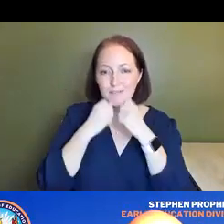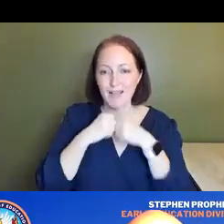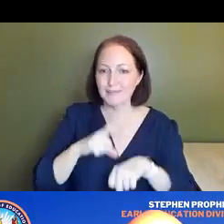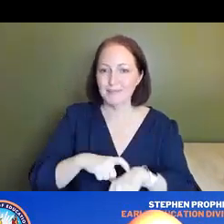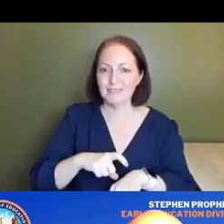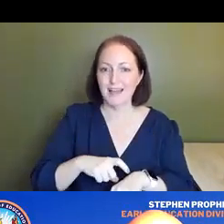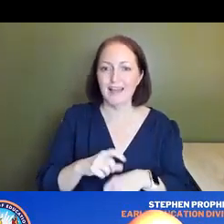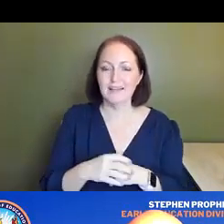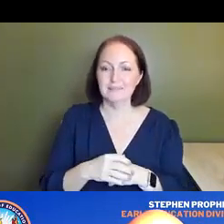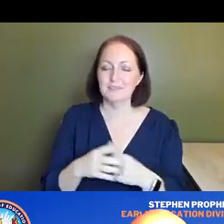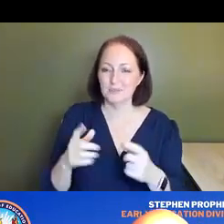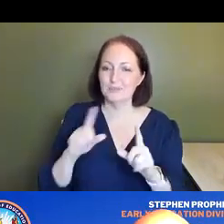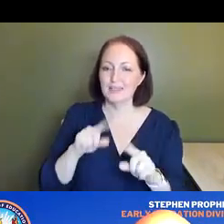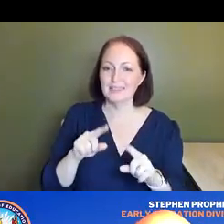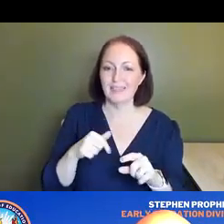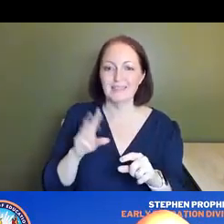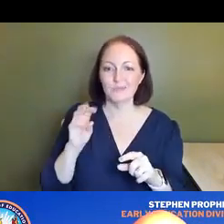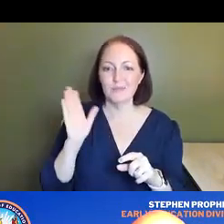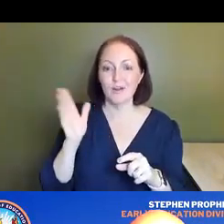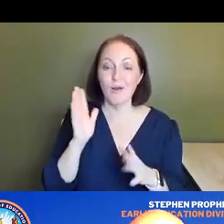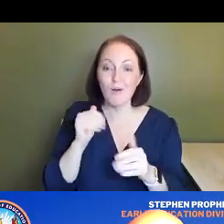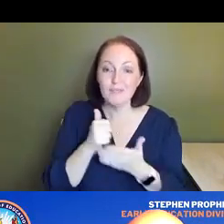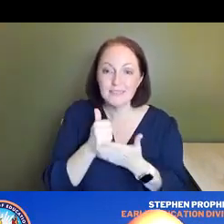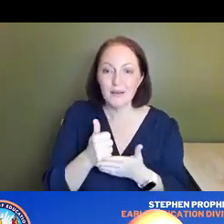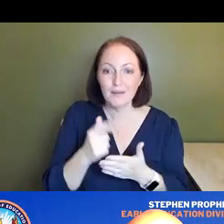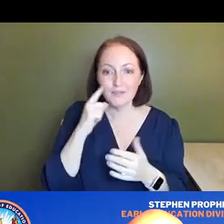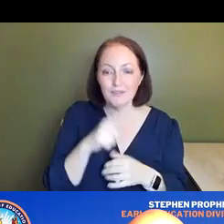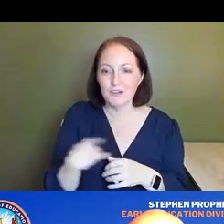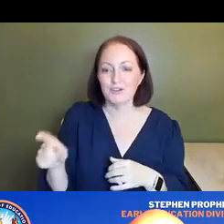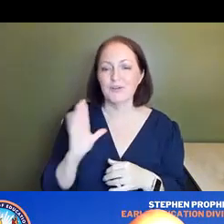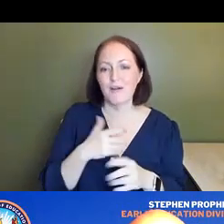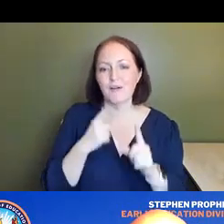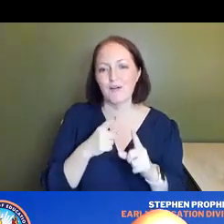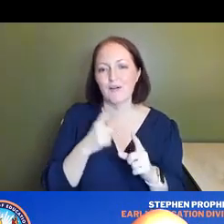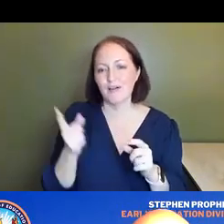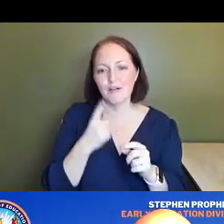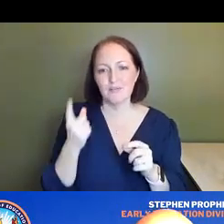to attend this Webinar. We hope you found it helpful our goal as always is to be as